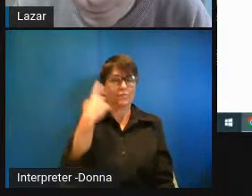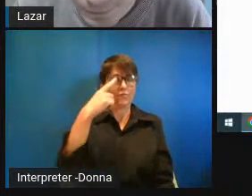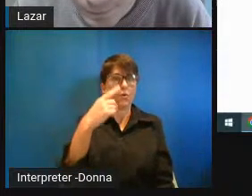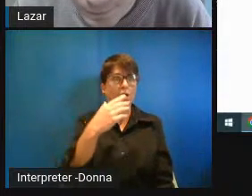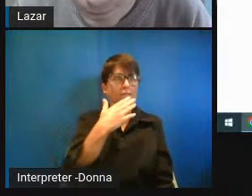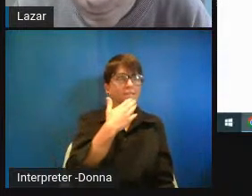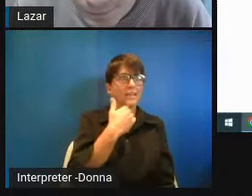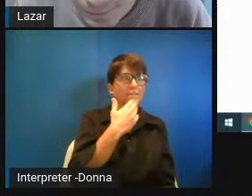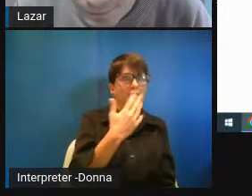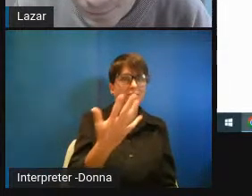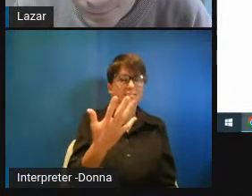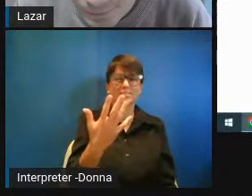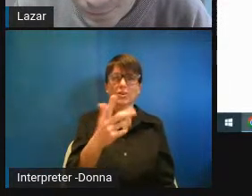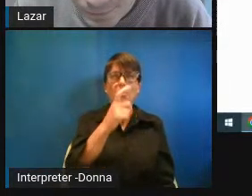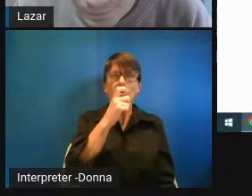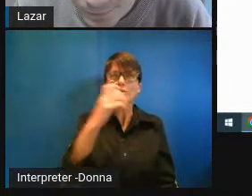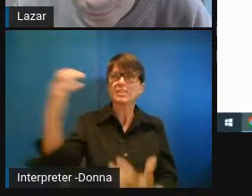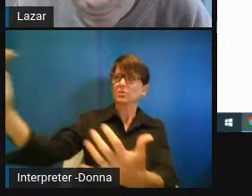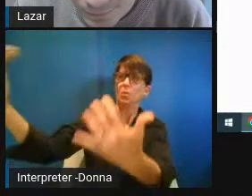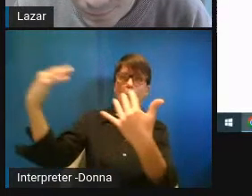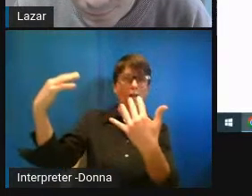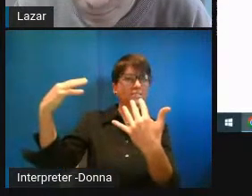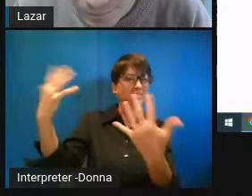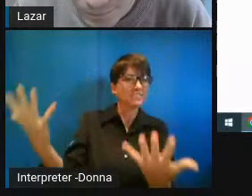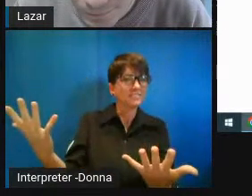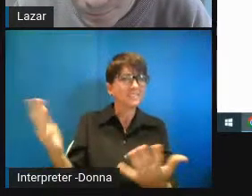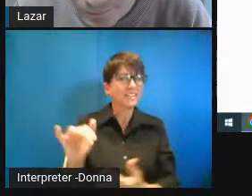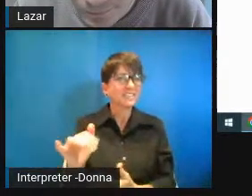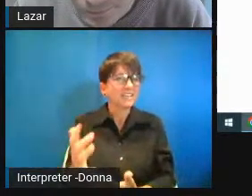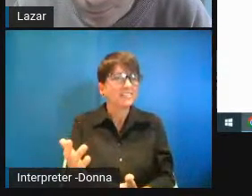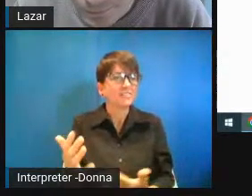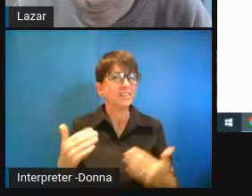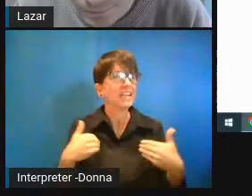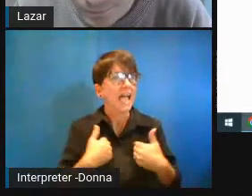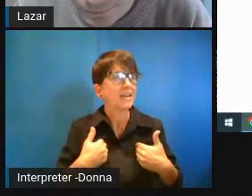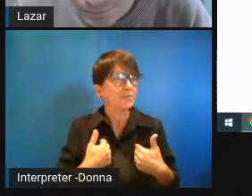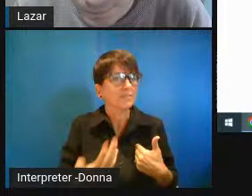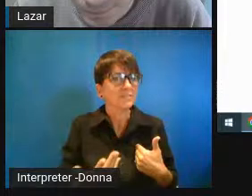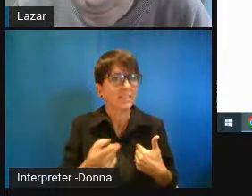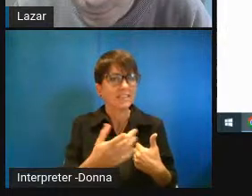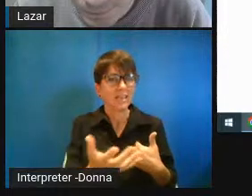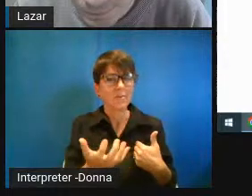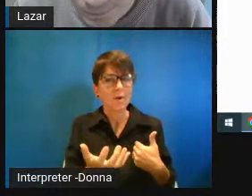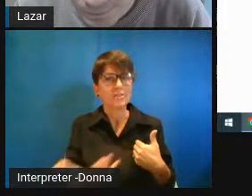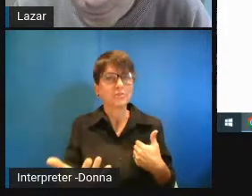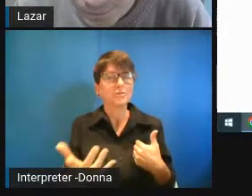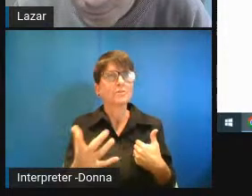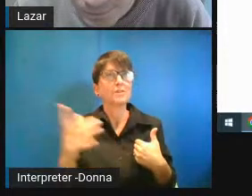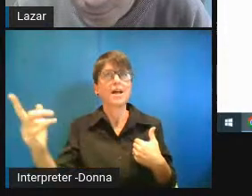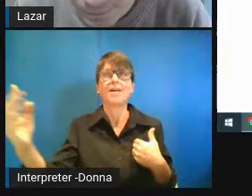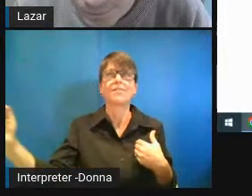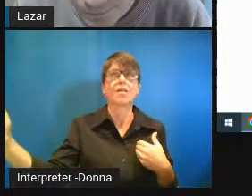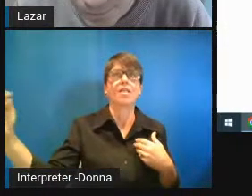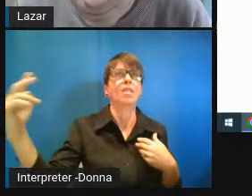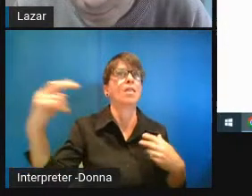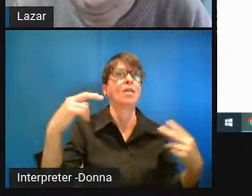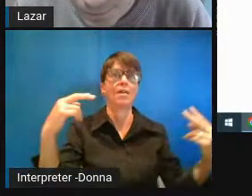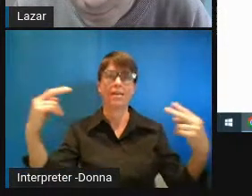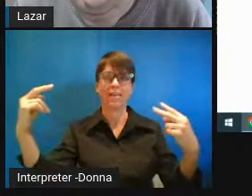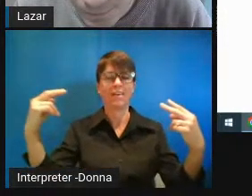And here we have call of duty and reducing your risk of type two diabetes. Are you talking to? Who is your